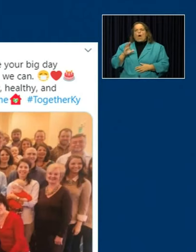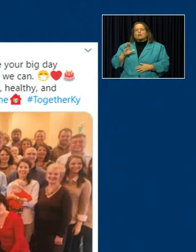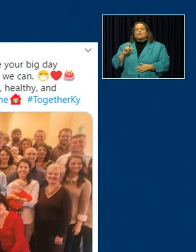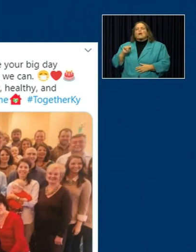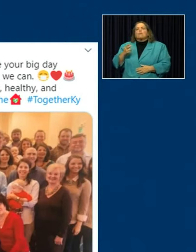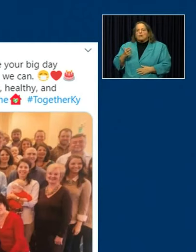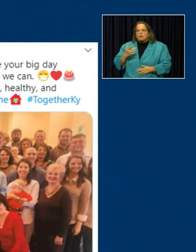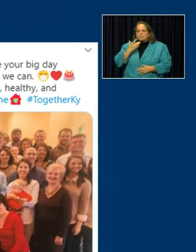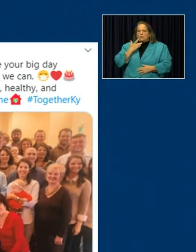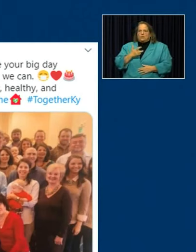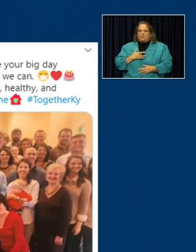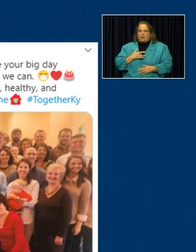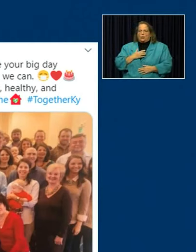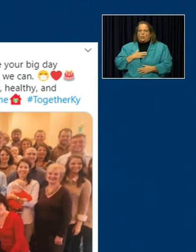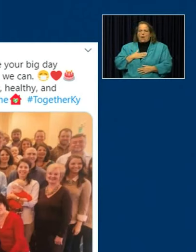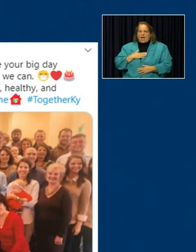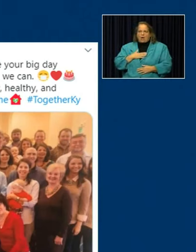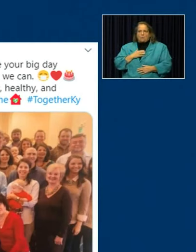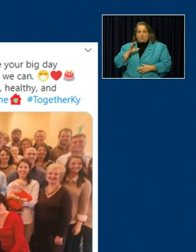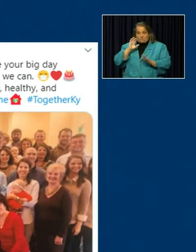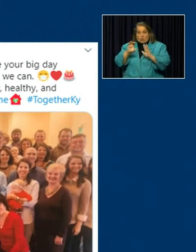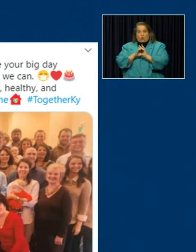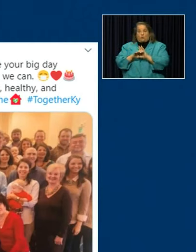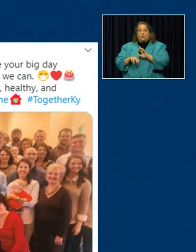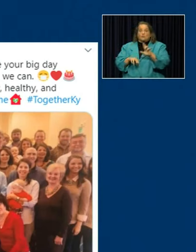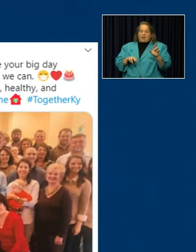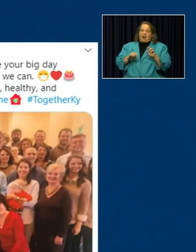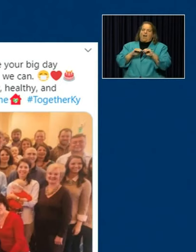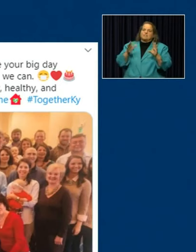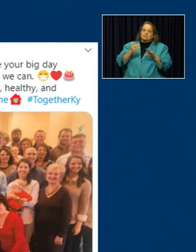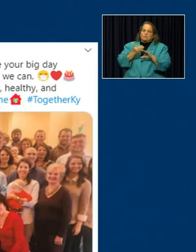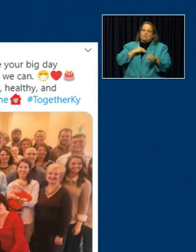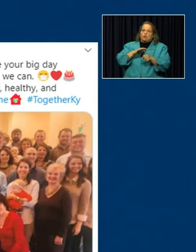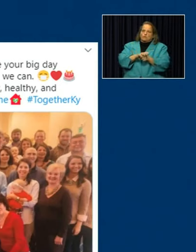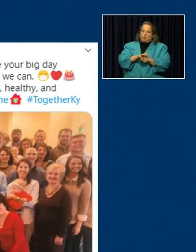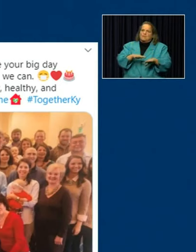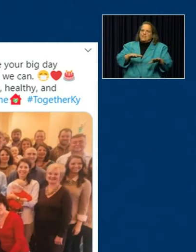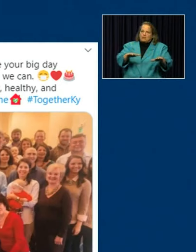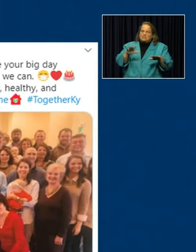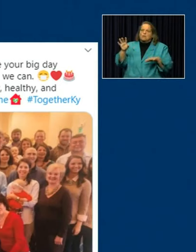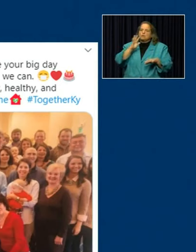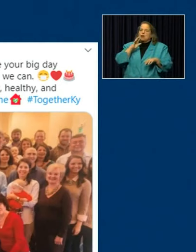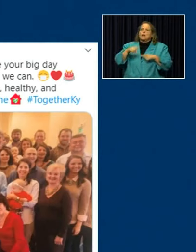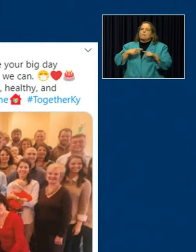BEING AMAZING AND YOU OUGHT TO BE DOING IT TOO.